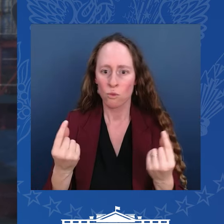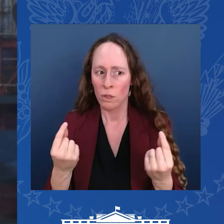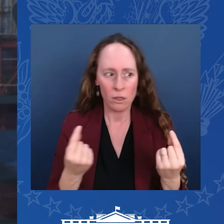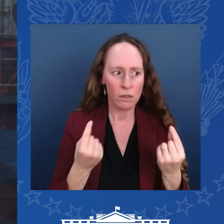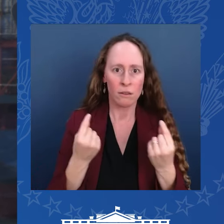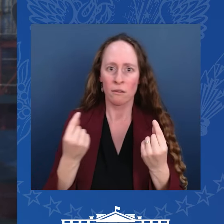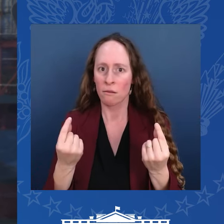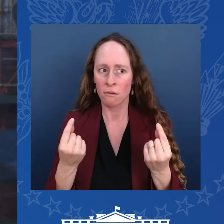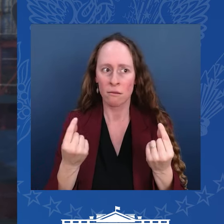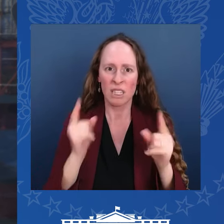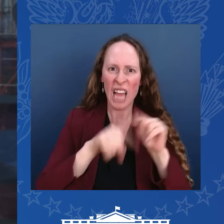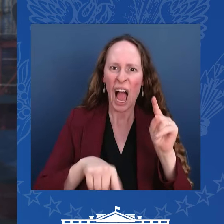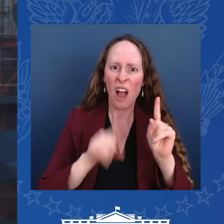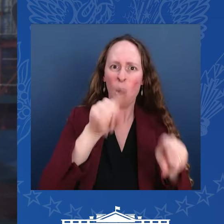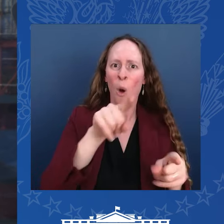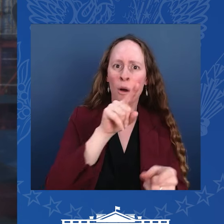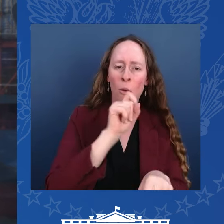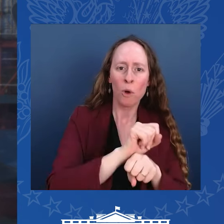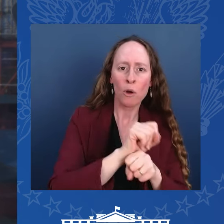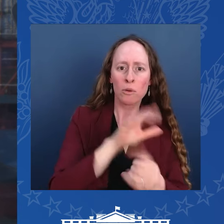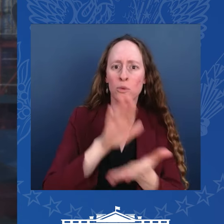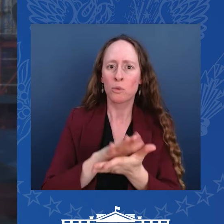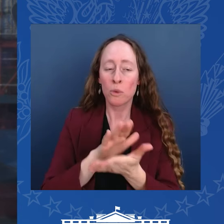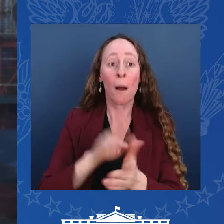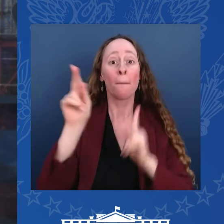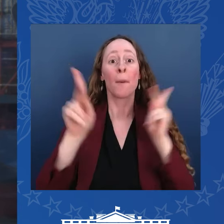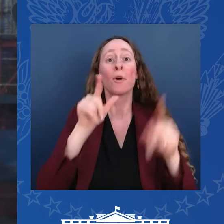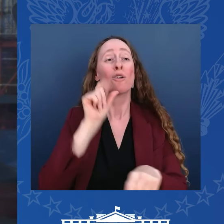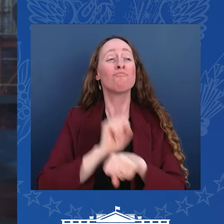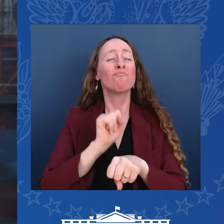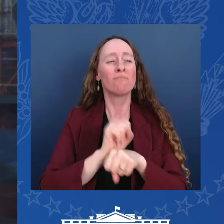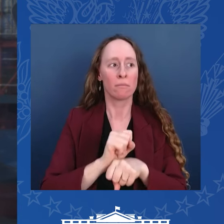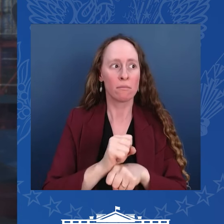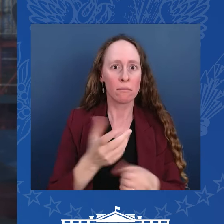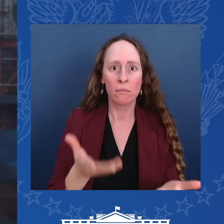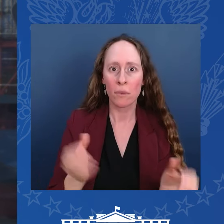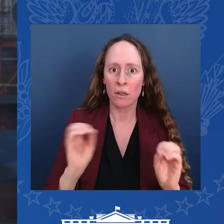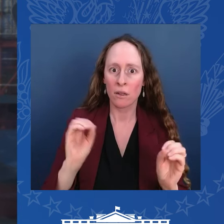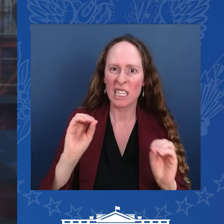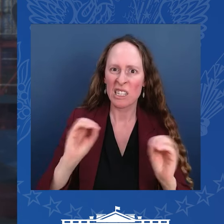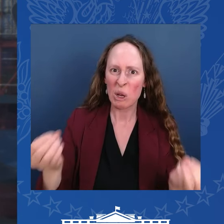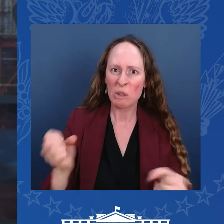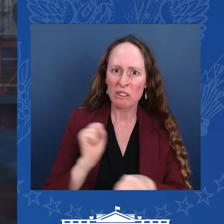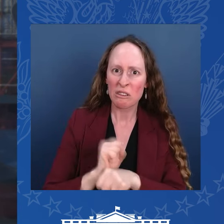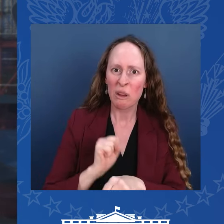Six year structure workers are killed in the process. All were Marylanders hardworking,